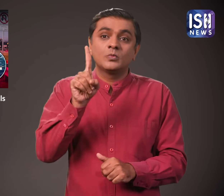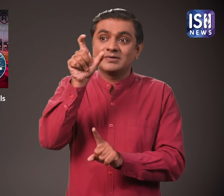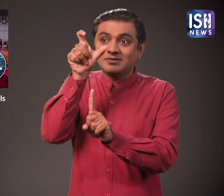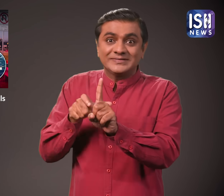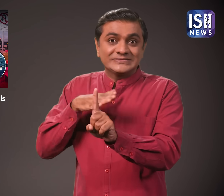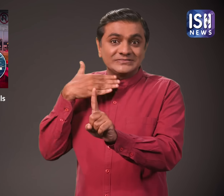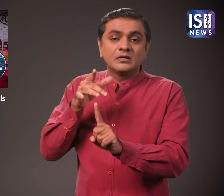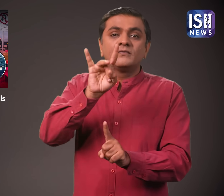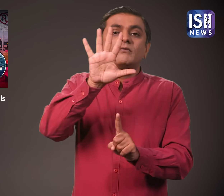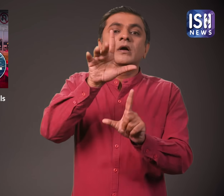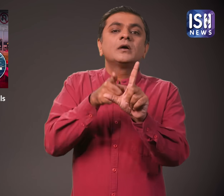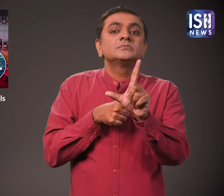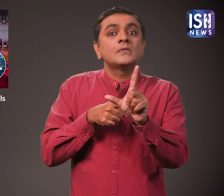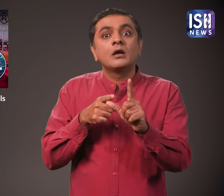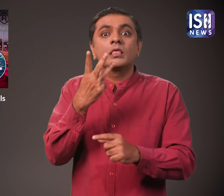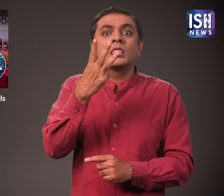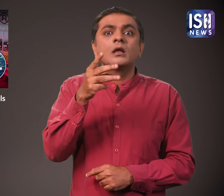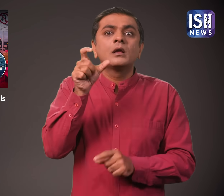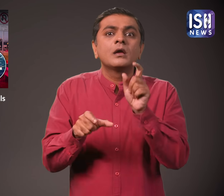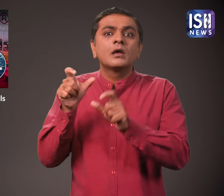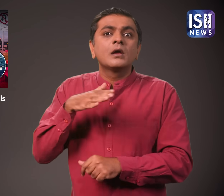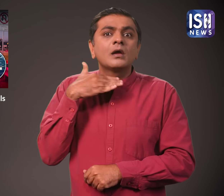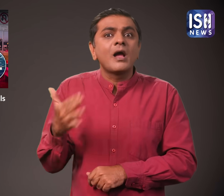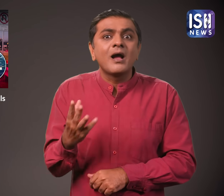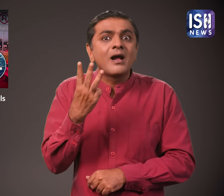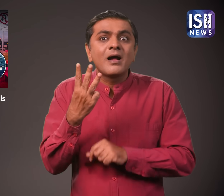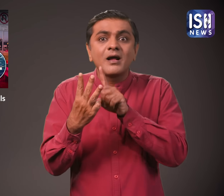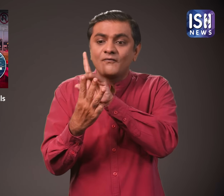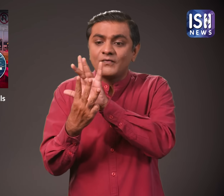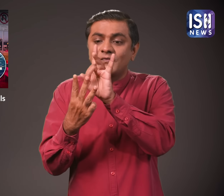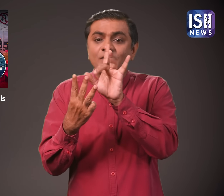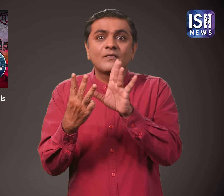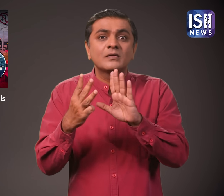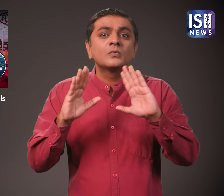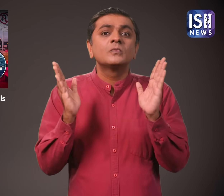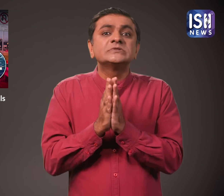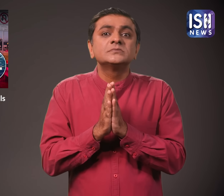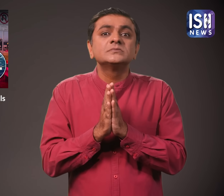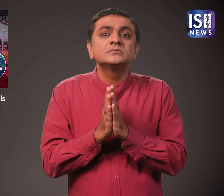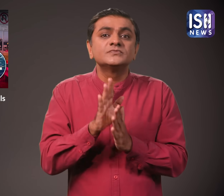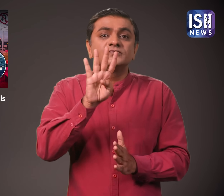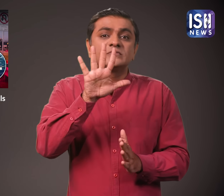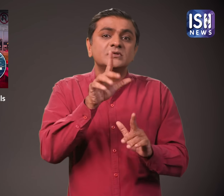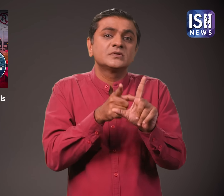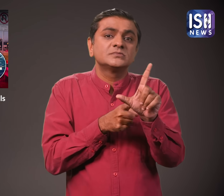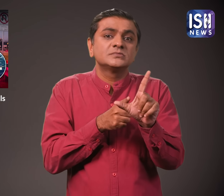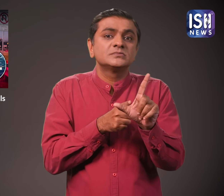Each charge can lead to up to 15 years in prison, so he could face up to 45 years total for 3 people.